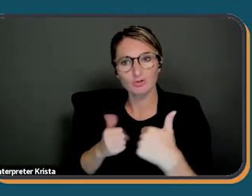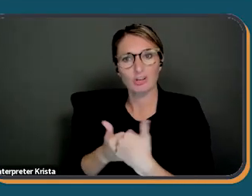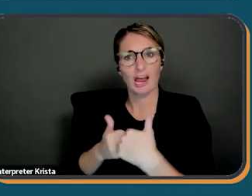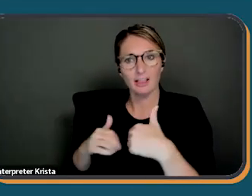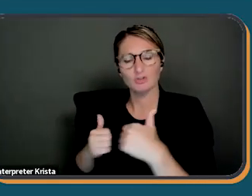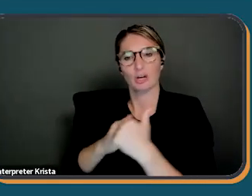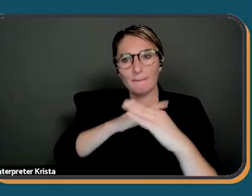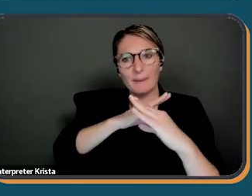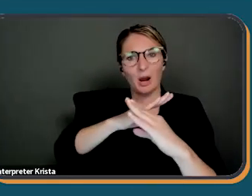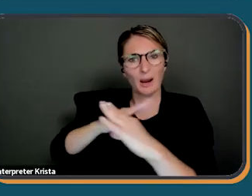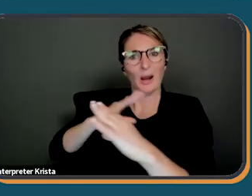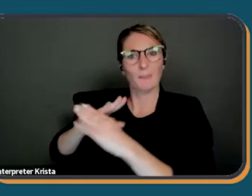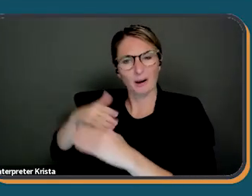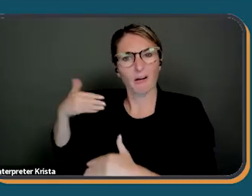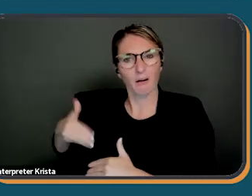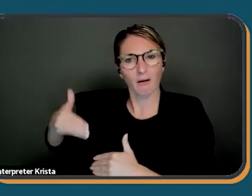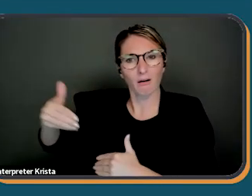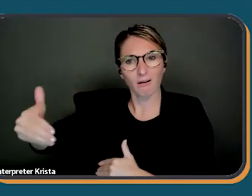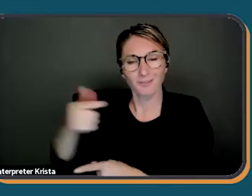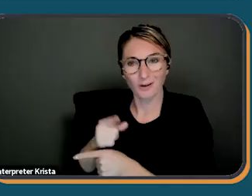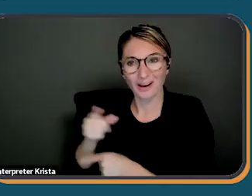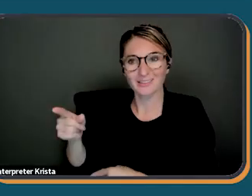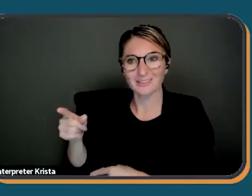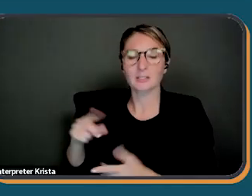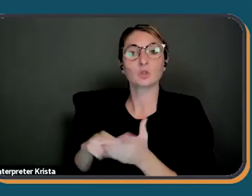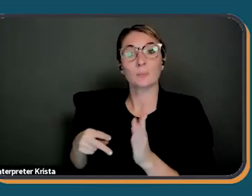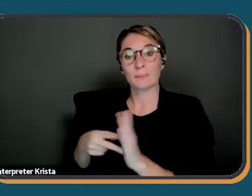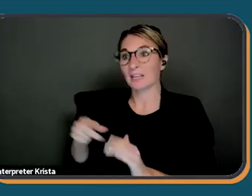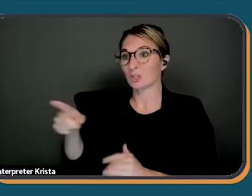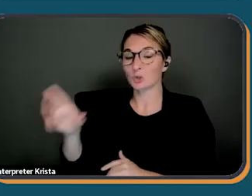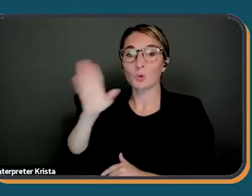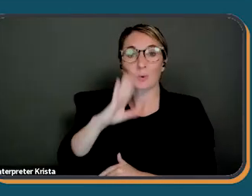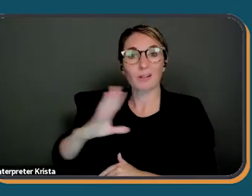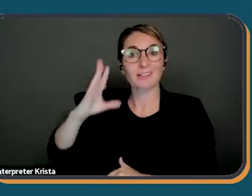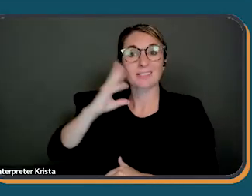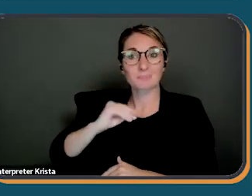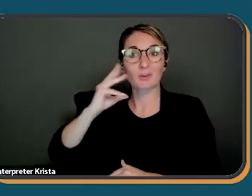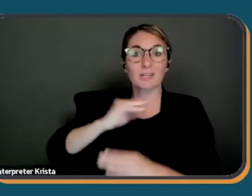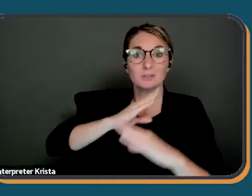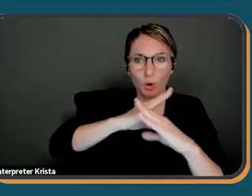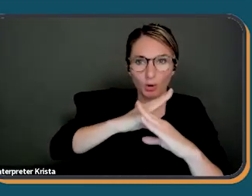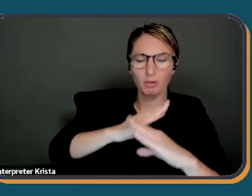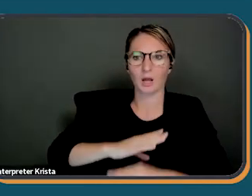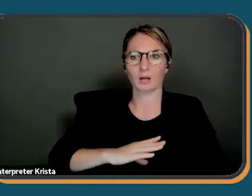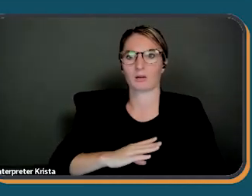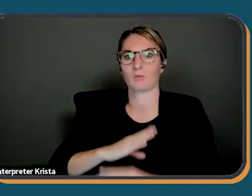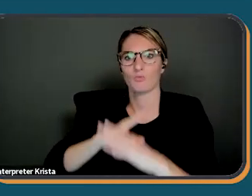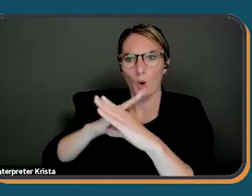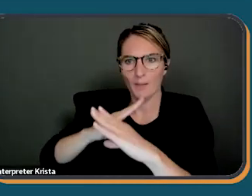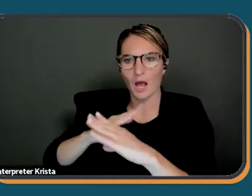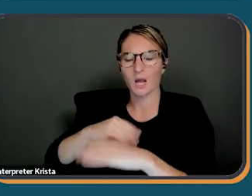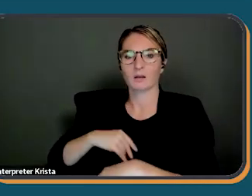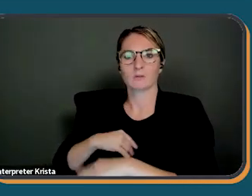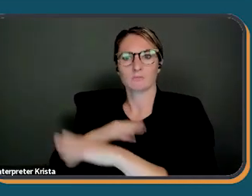like, there's always... and you're very used to having all of these roadblocks that come up.